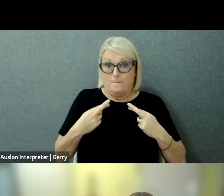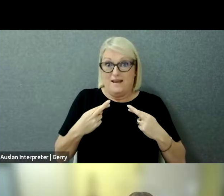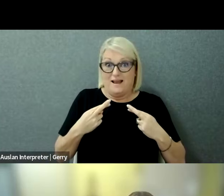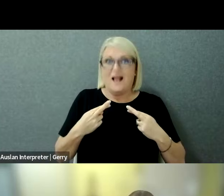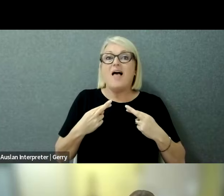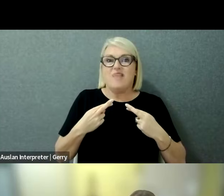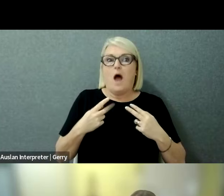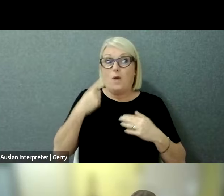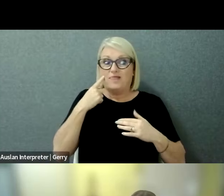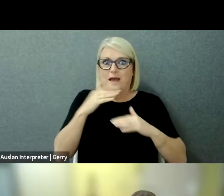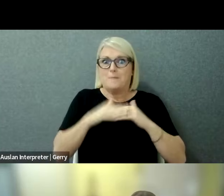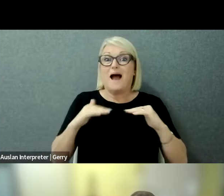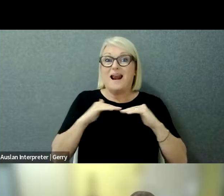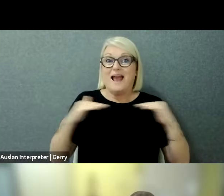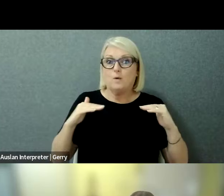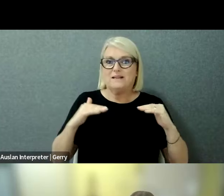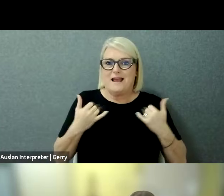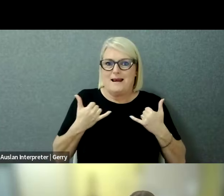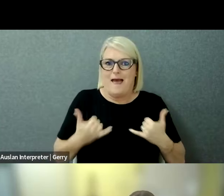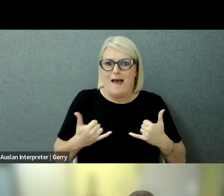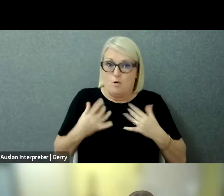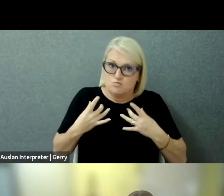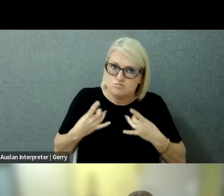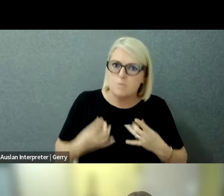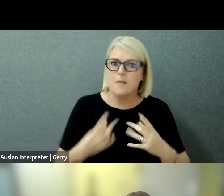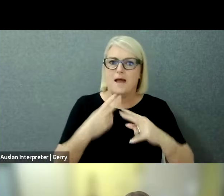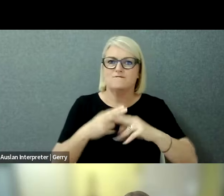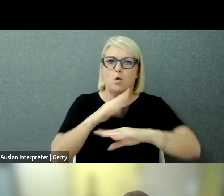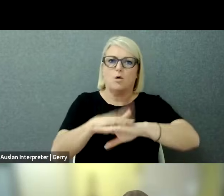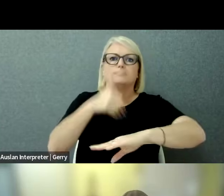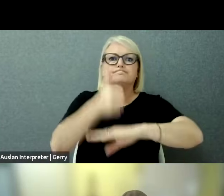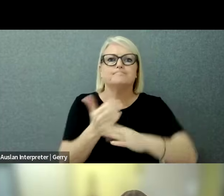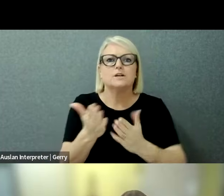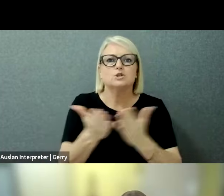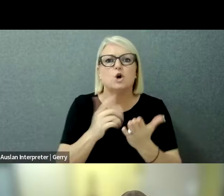so they know they're getting reach and quality and equity from the start. How do you purposely design